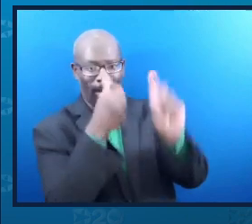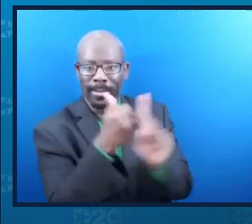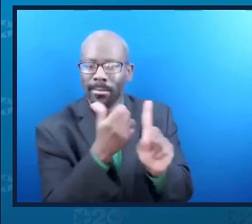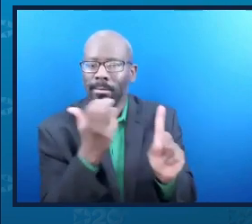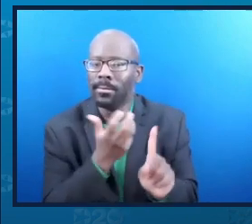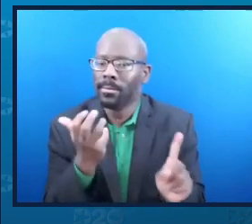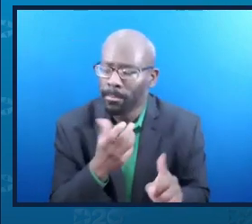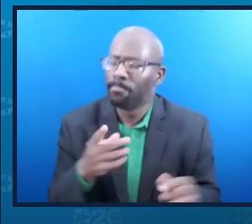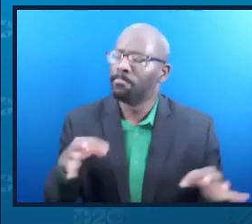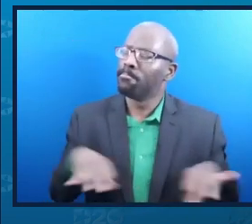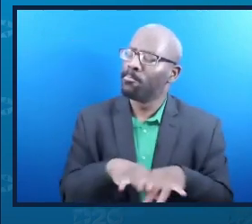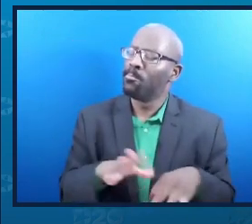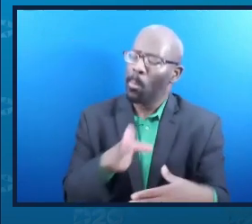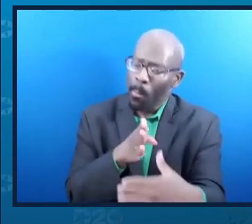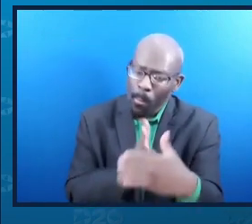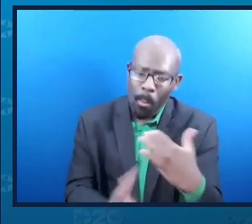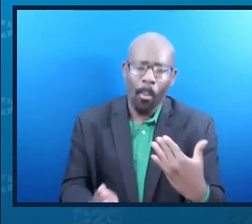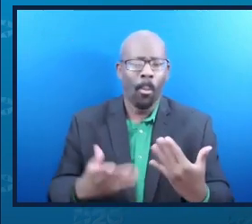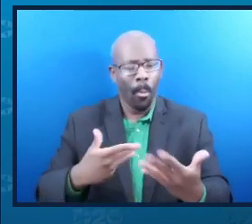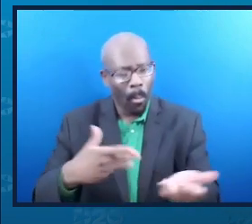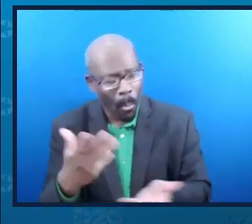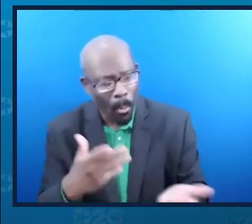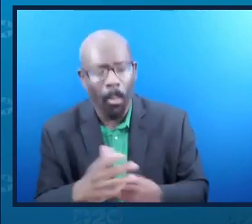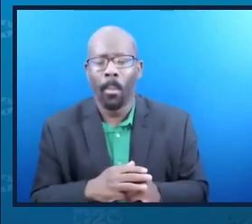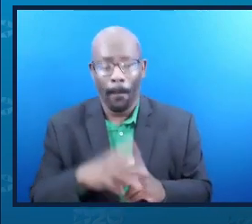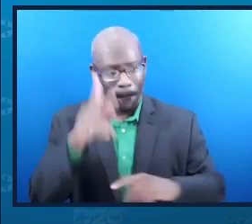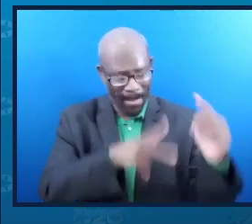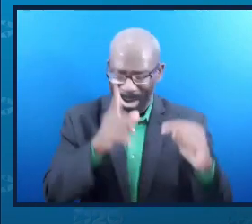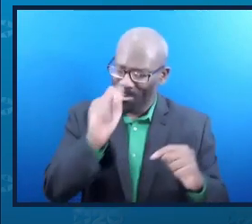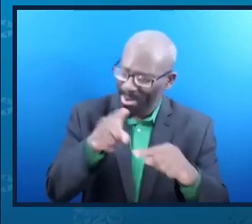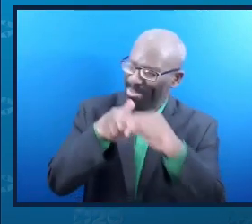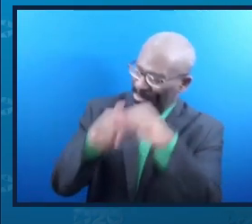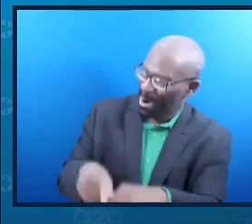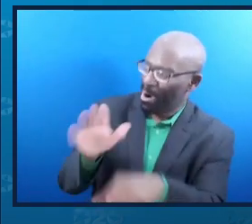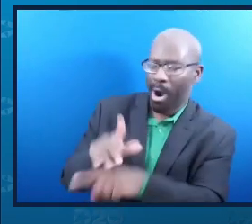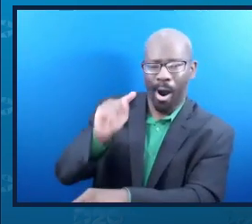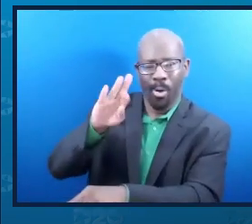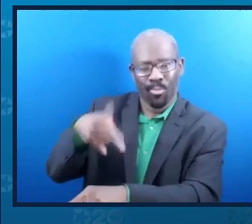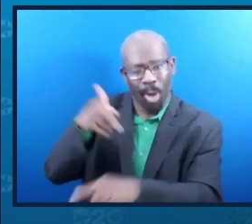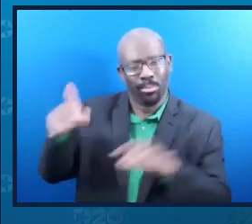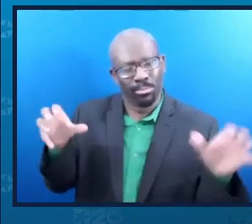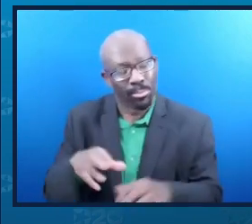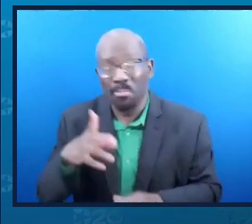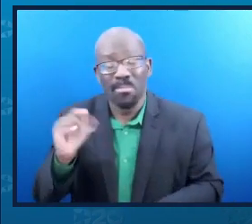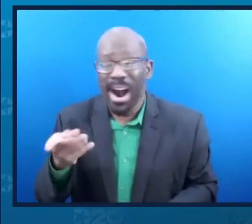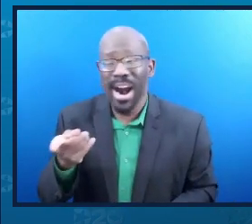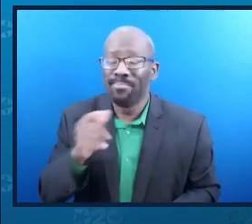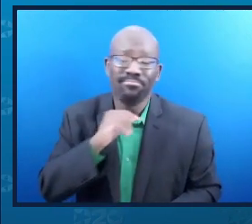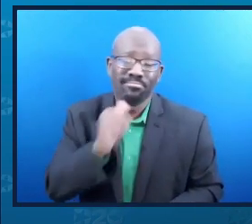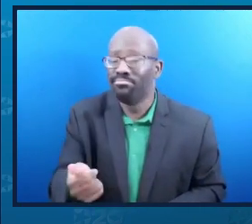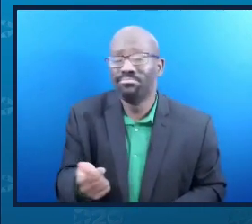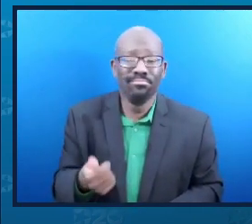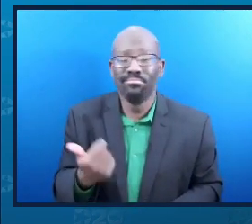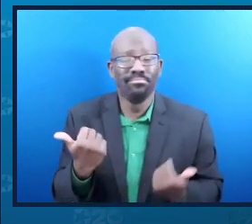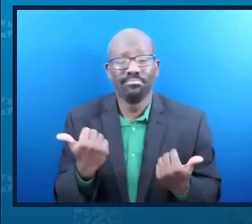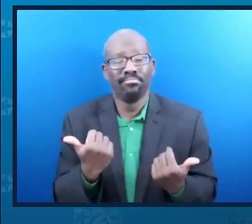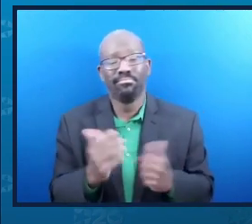HAD BEEN PLACED IN HIS CARE.